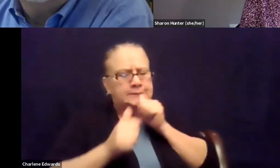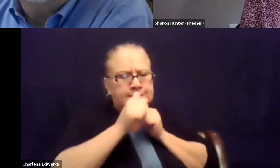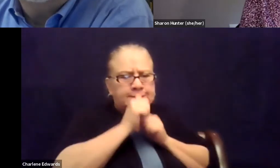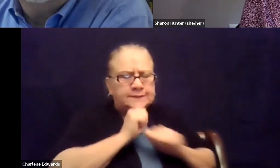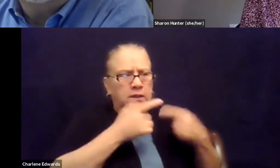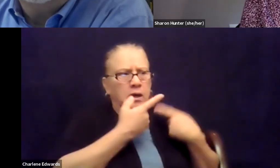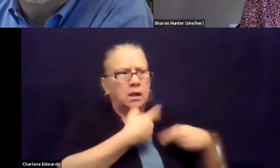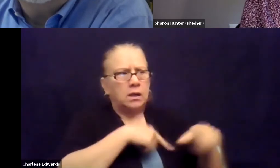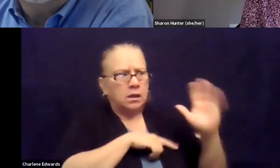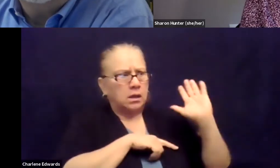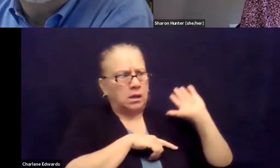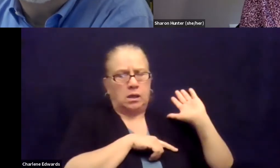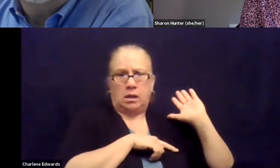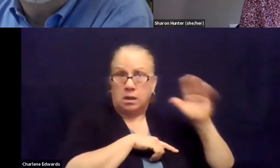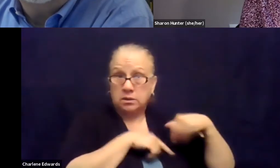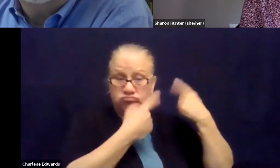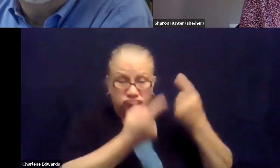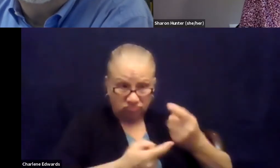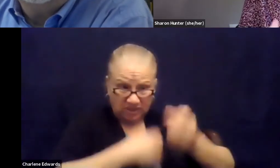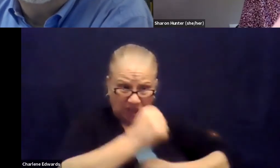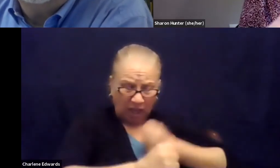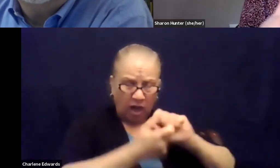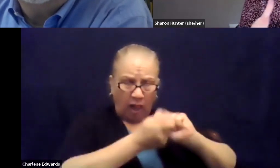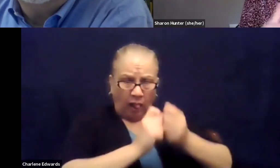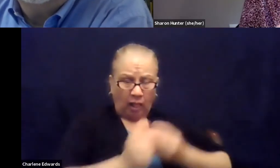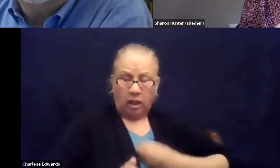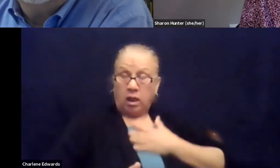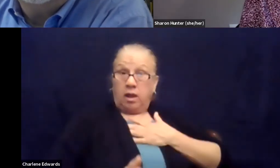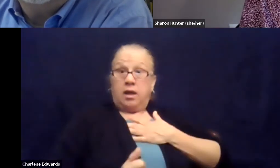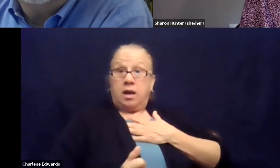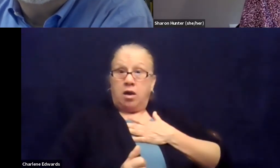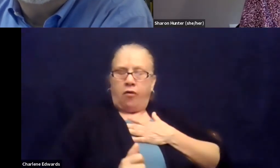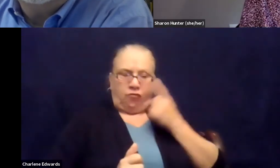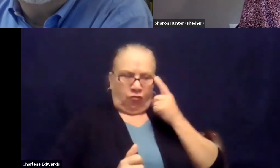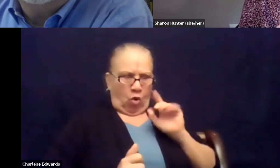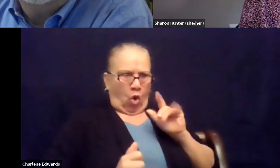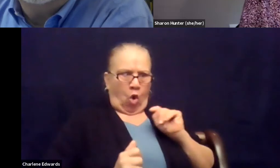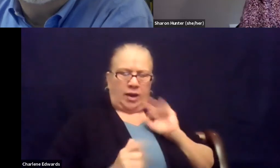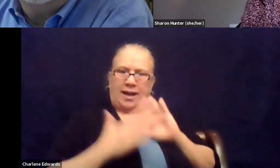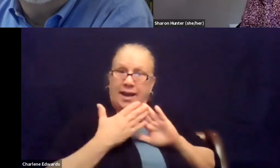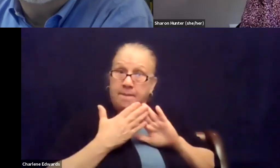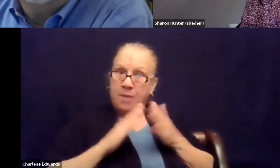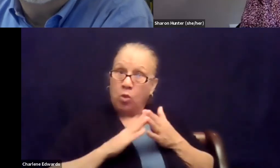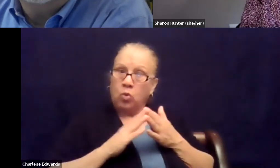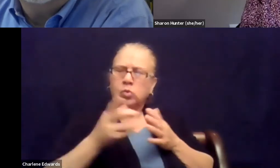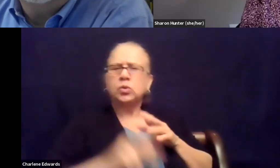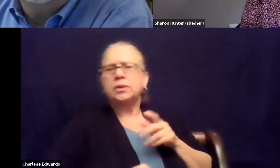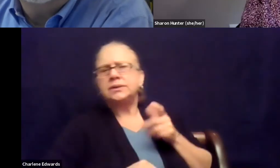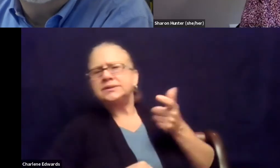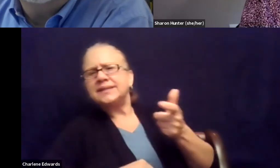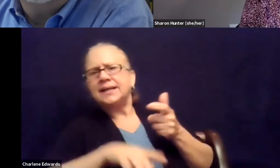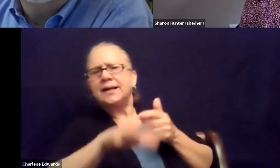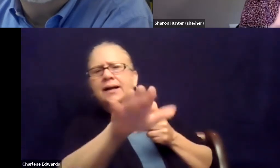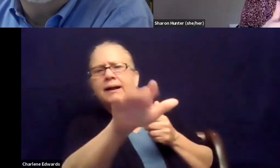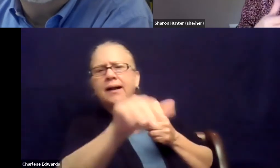how that's changed us, just as an arts community. Do you see, Michael, other